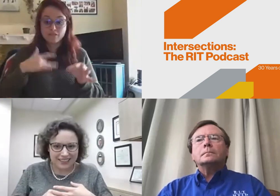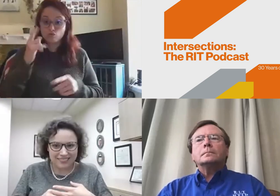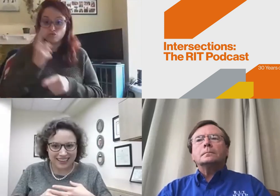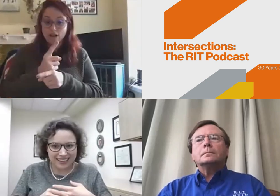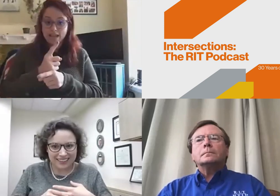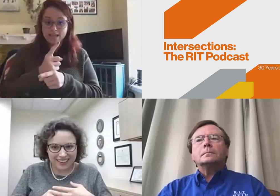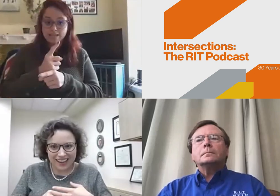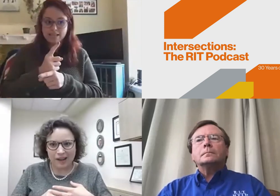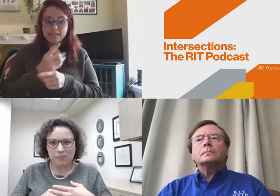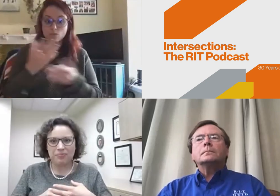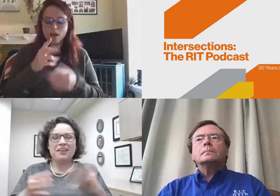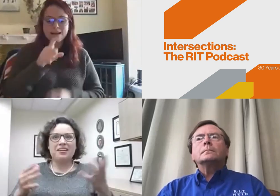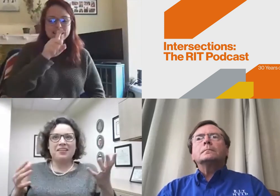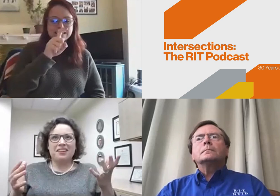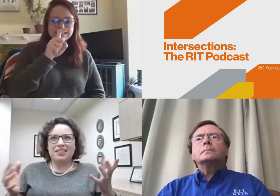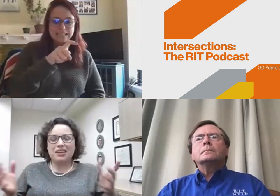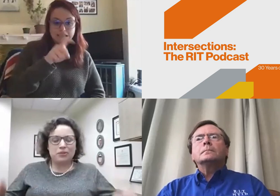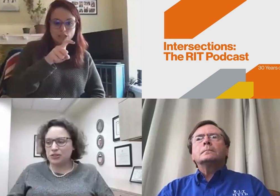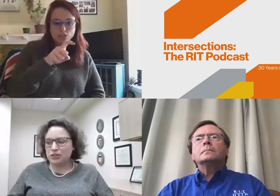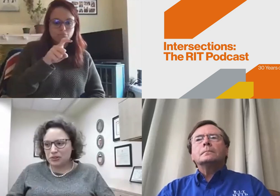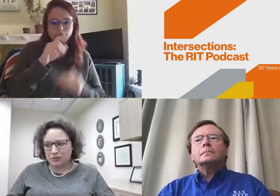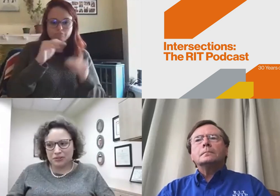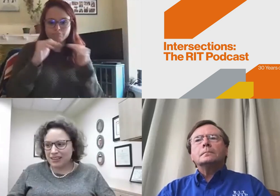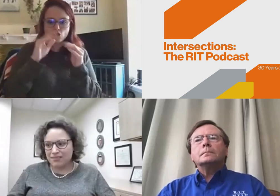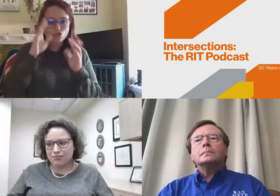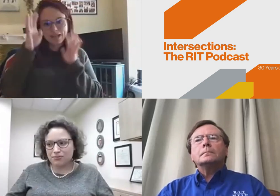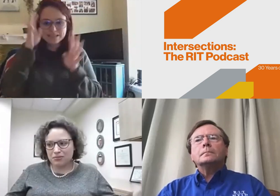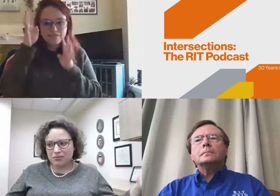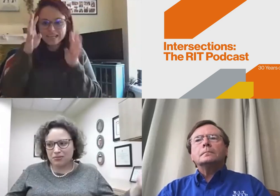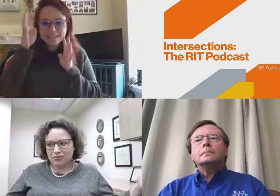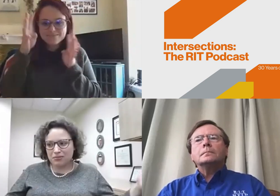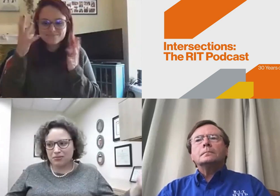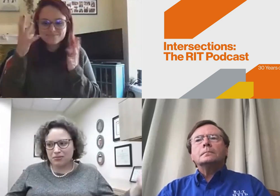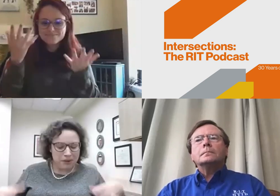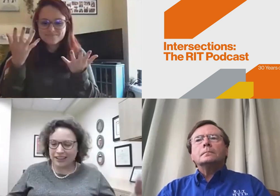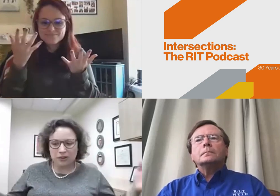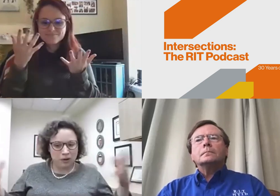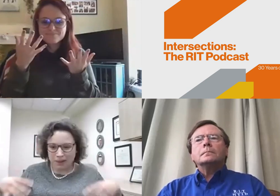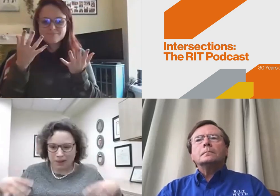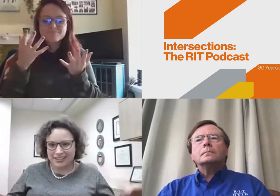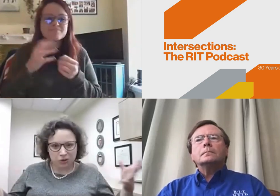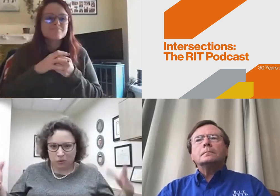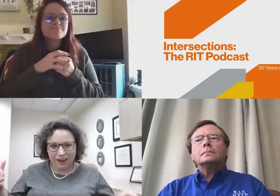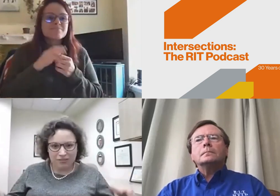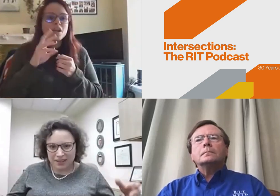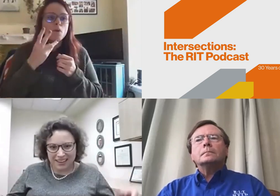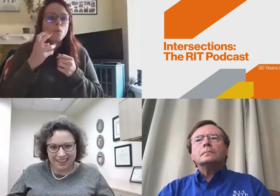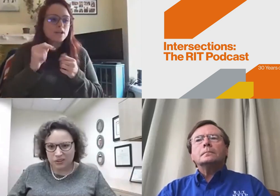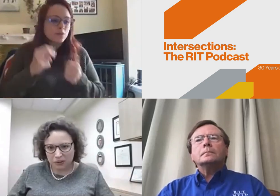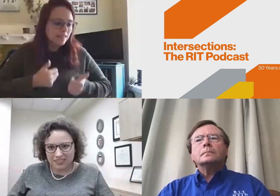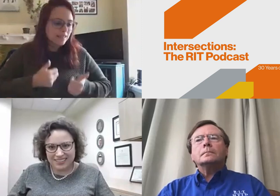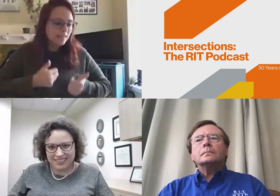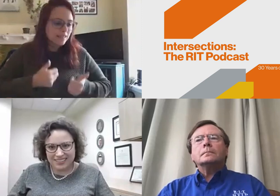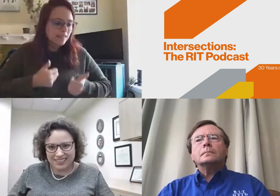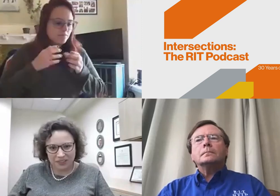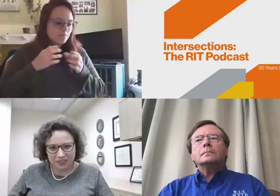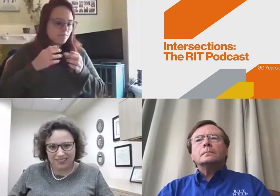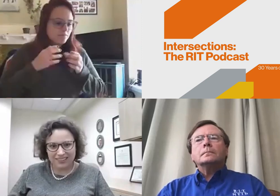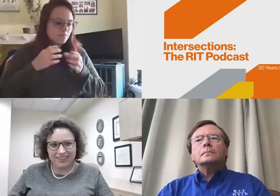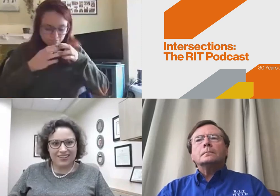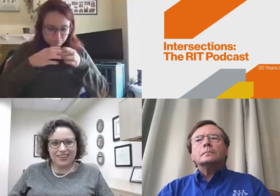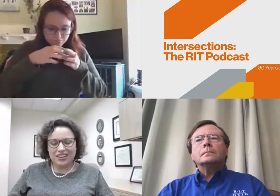I think when you live in a body or a mind or a way of being in the world that is atypical,